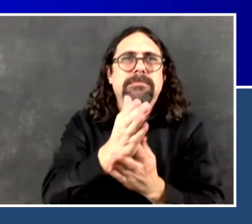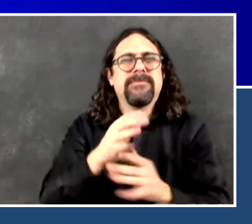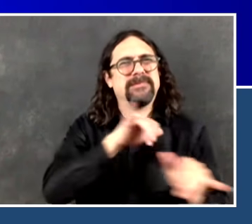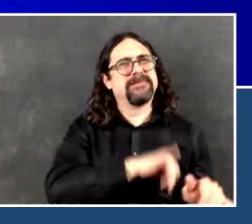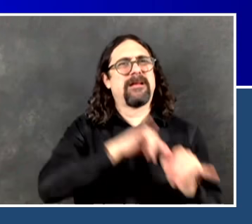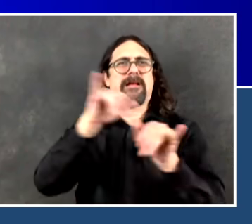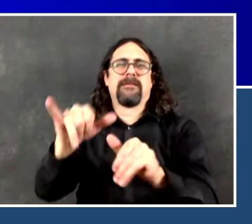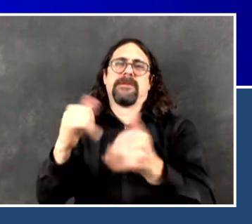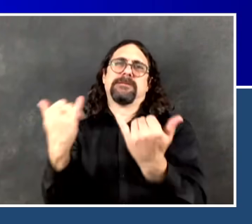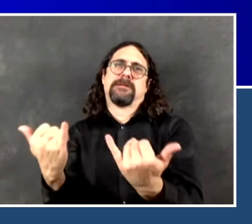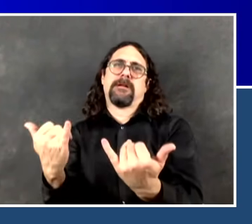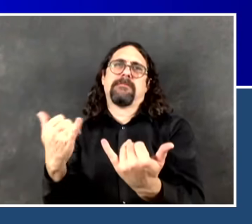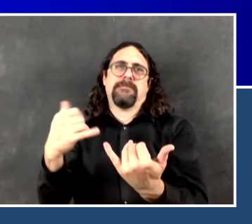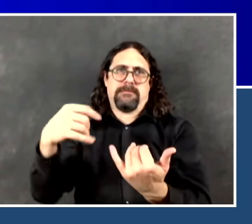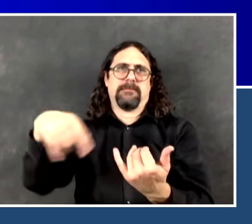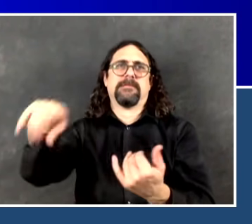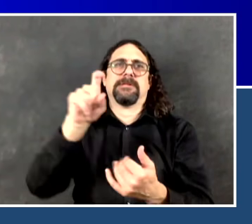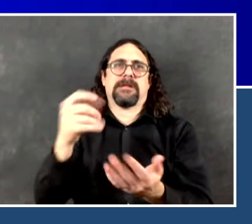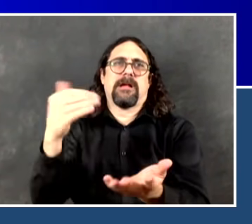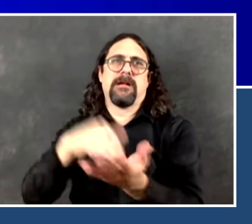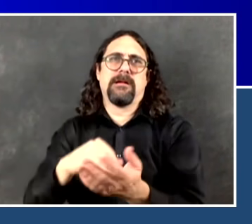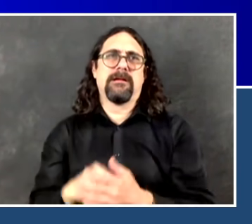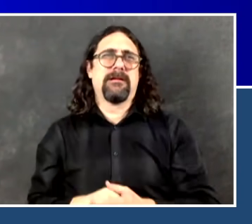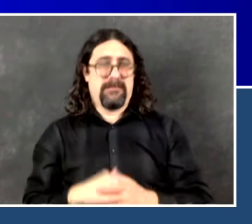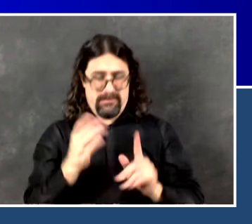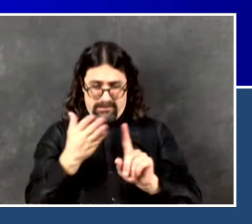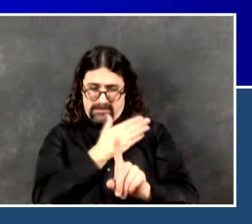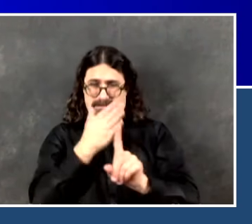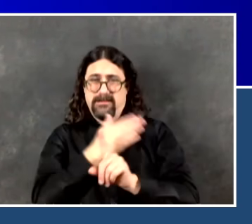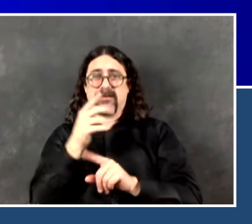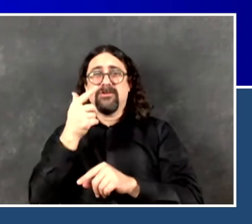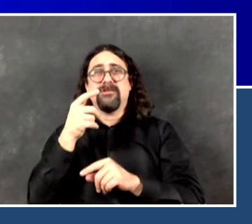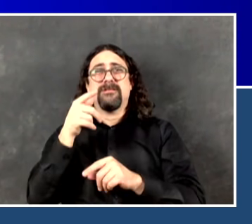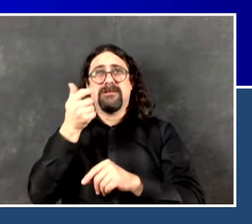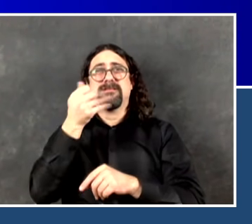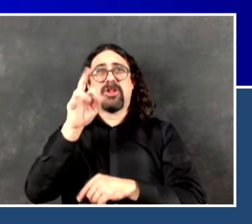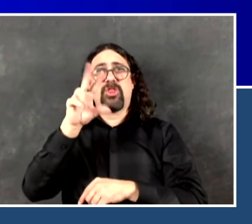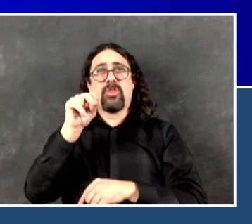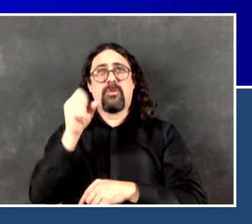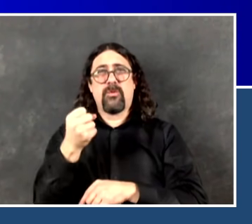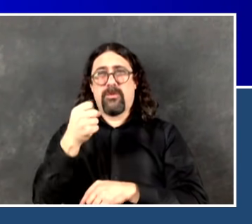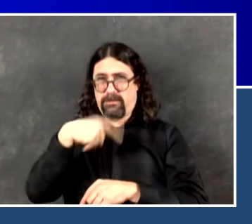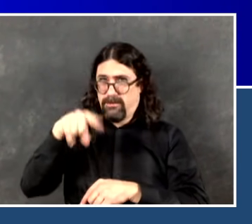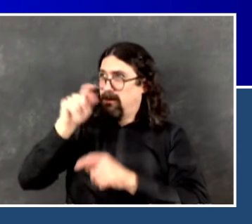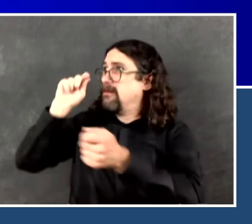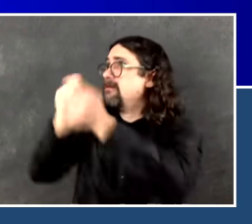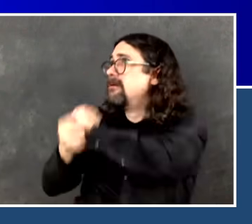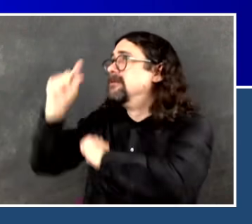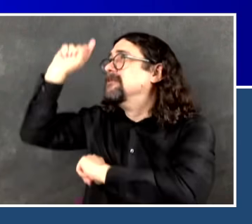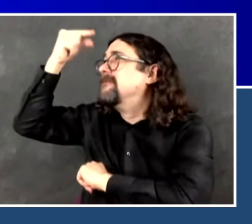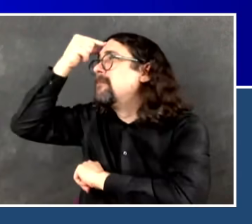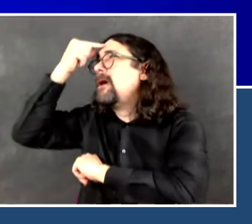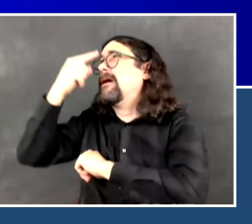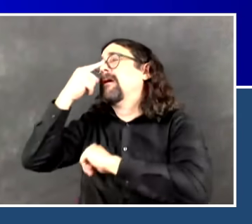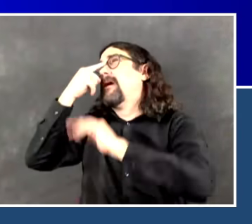ETHY WERE COMING UP WI IDEAS THAT HAD NEVER BEEN HEA BEFORE THY SEEING T WORLD IN A WHOLE NEW WAY. THEY WERE DOING THINGS AT THE TIME THAT PEOPLE